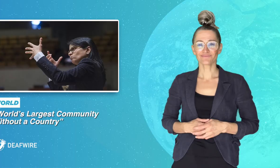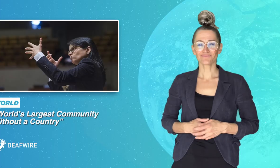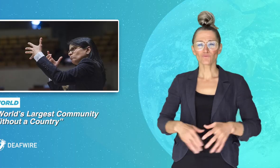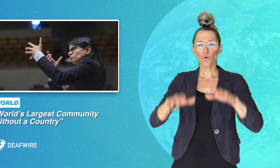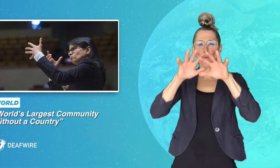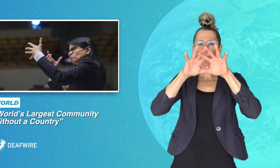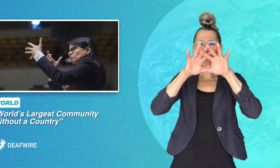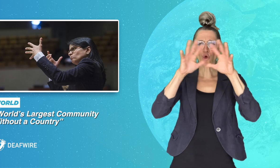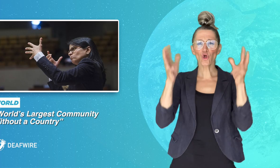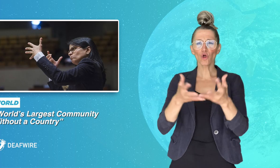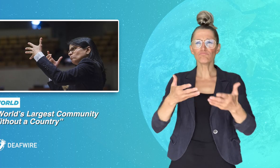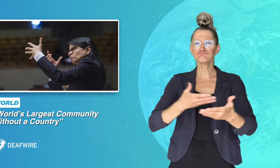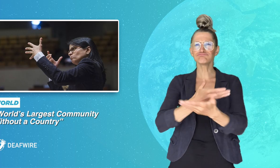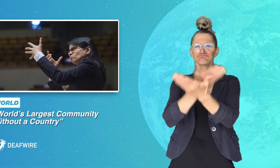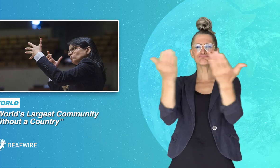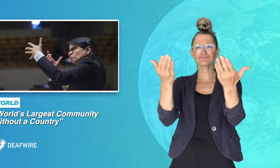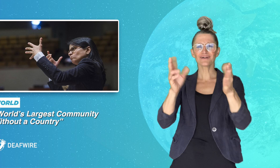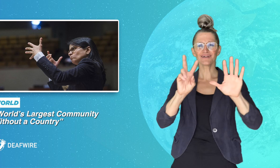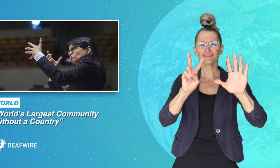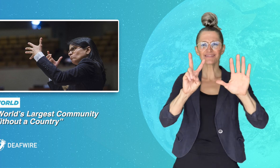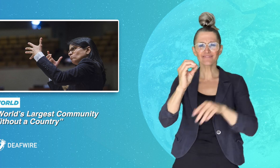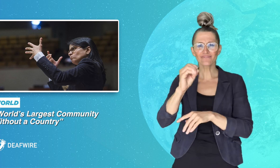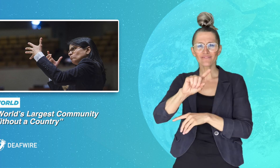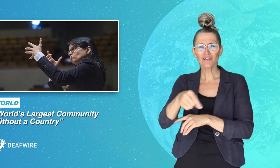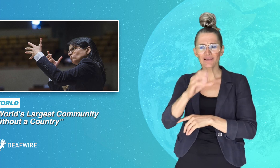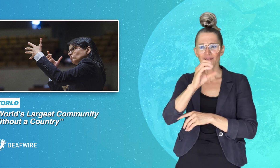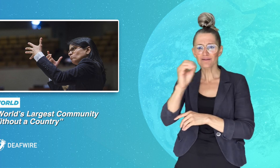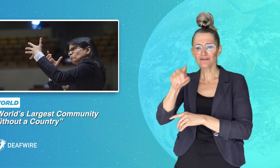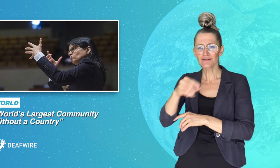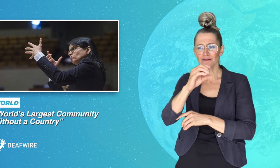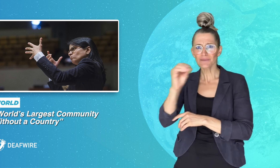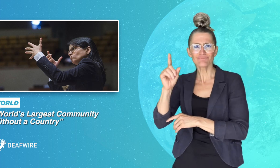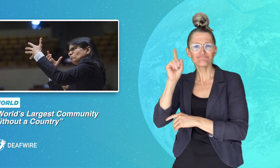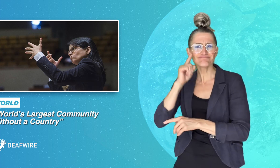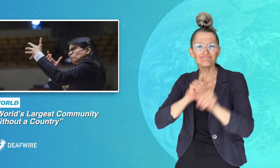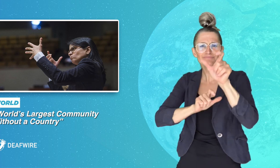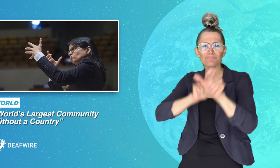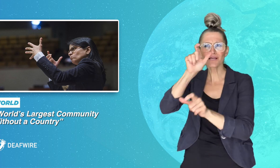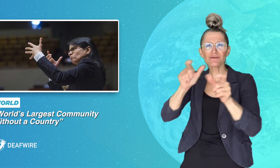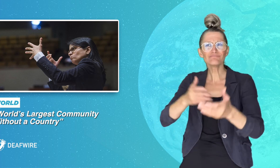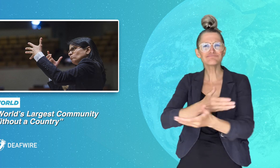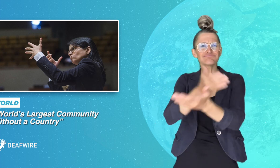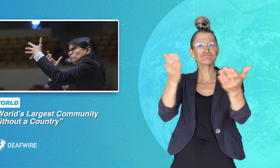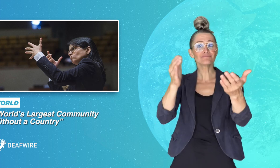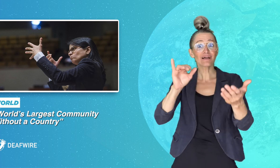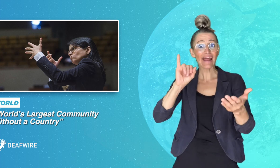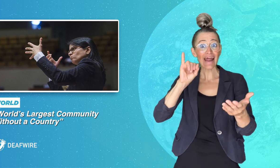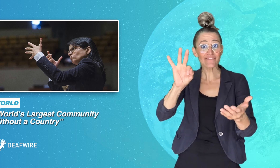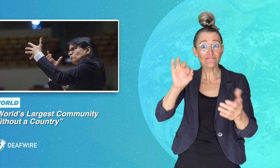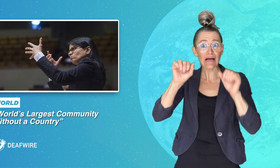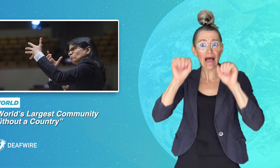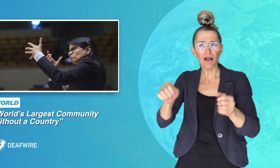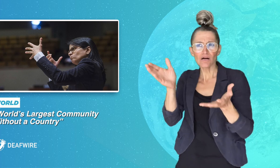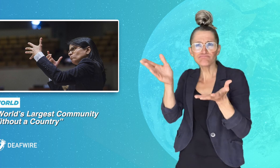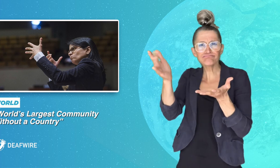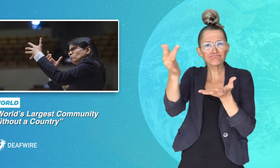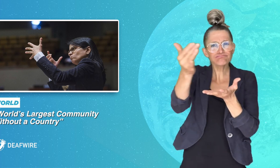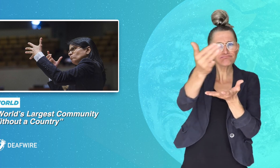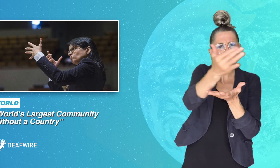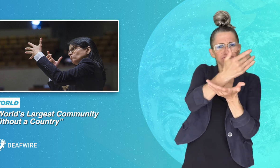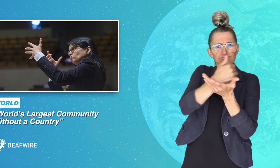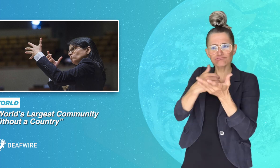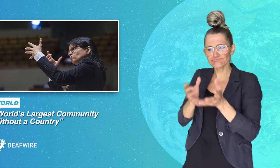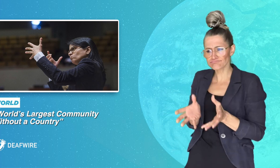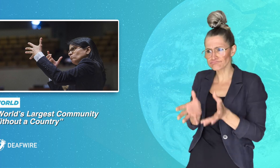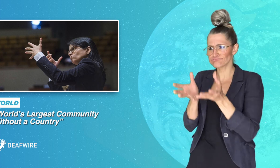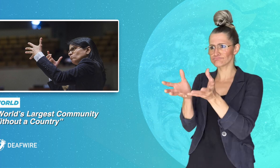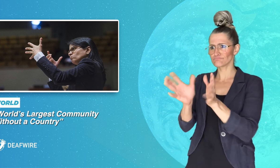If these 70 million people had their own country, with the ability